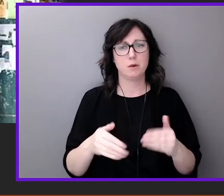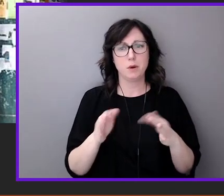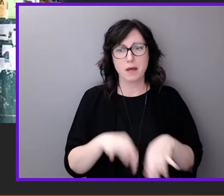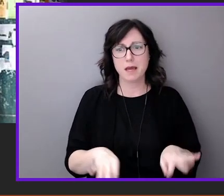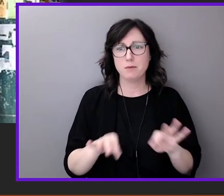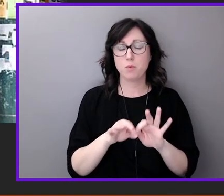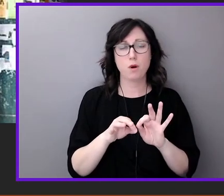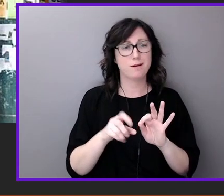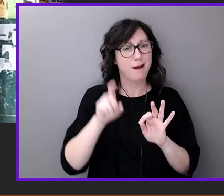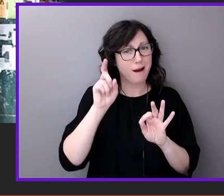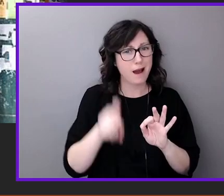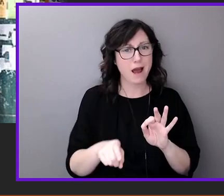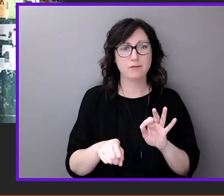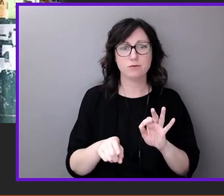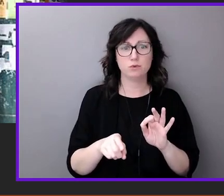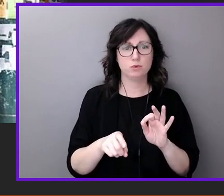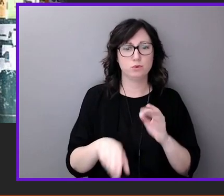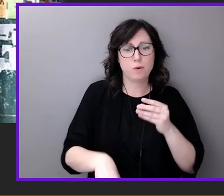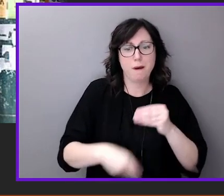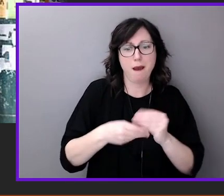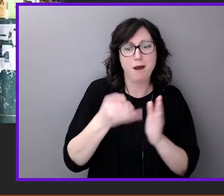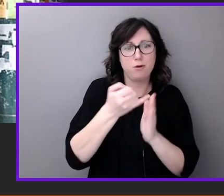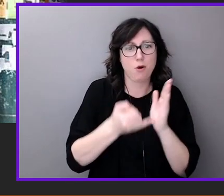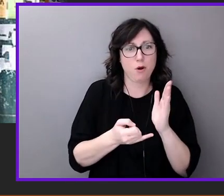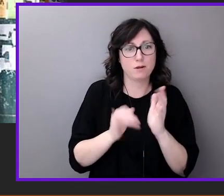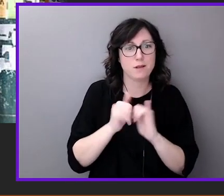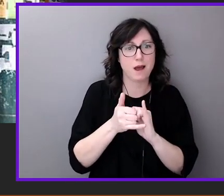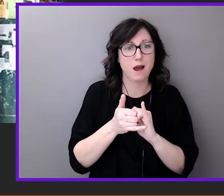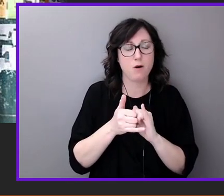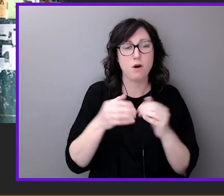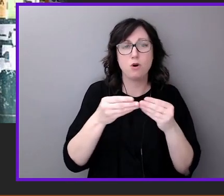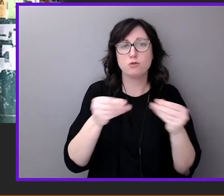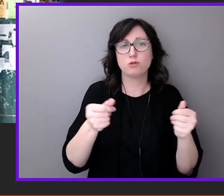of shared solutions that go beyond the borders that divide.